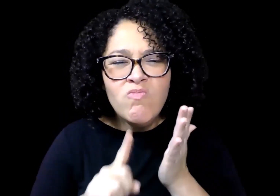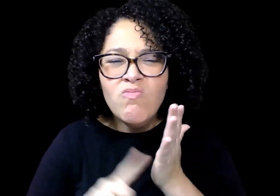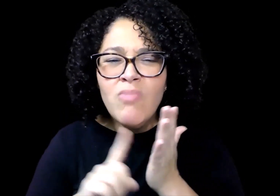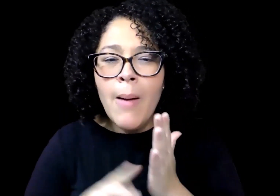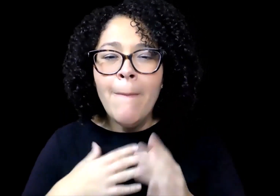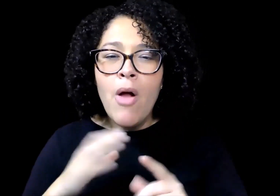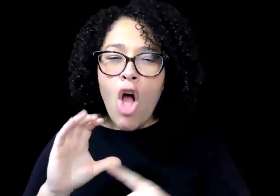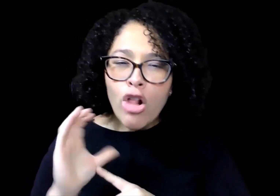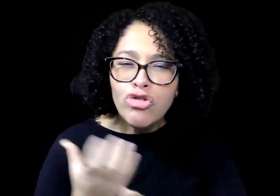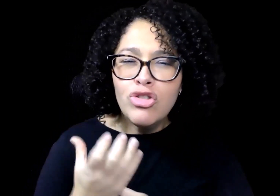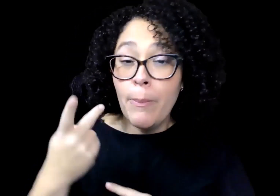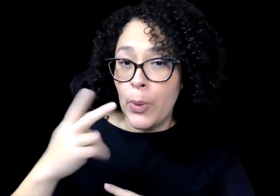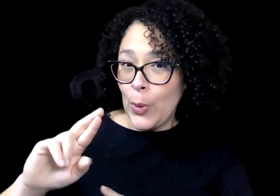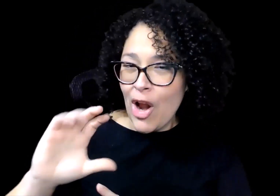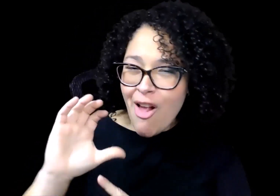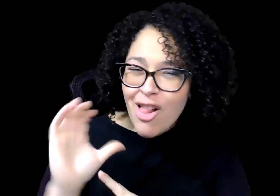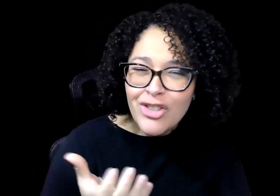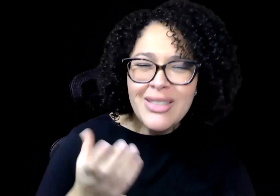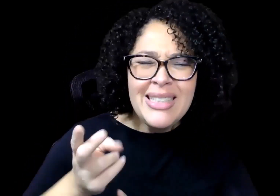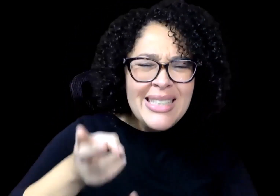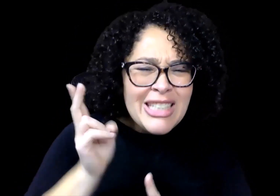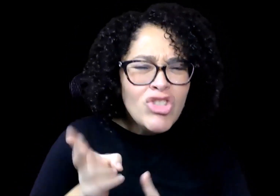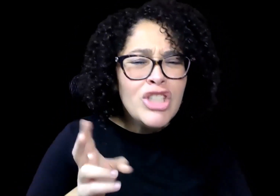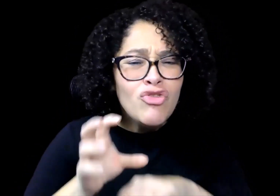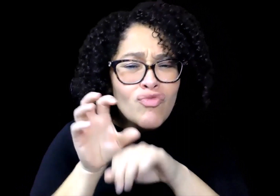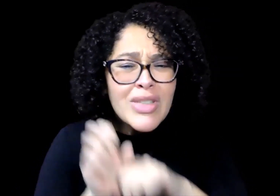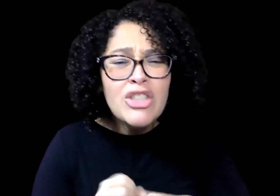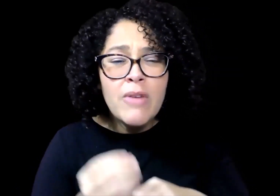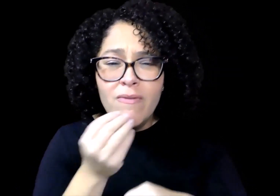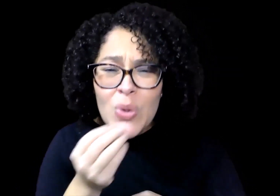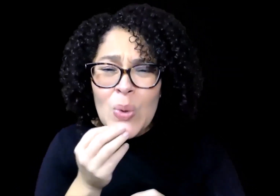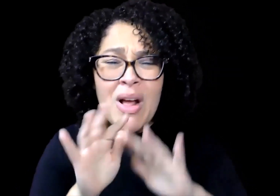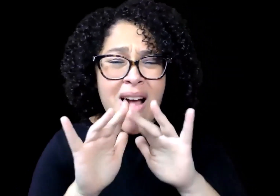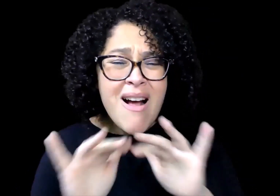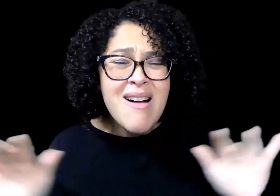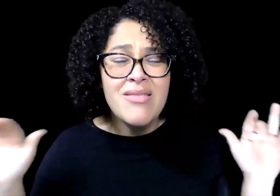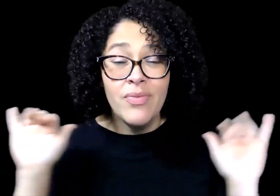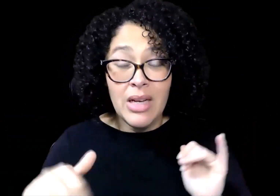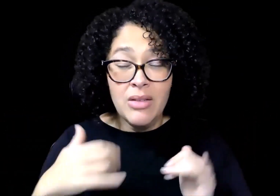and I started researching my own background and culture especially Puerto Rican culture